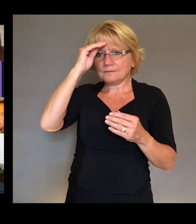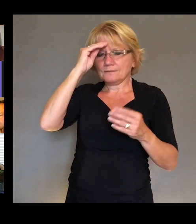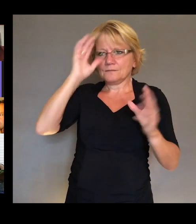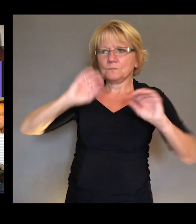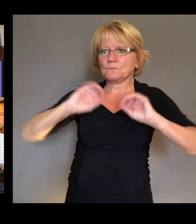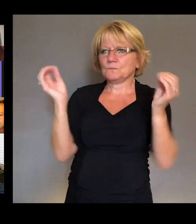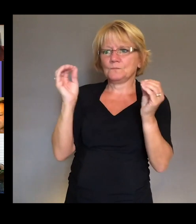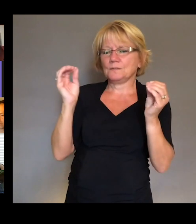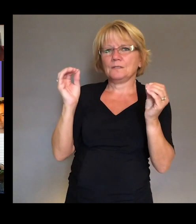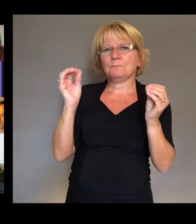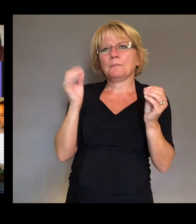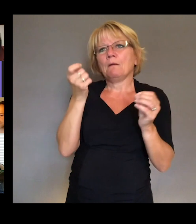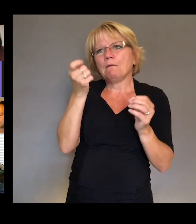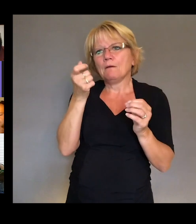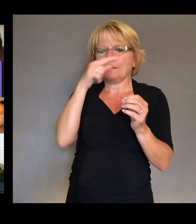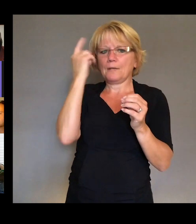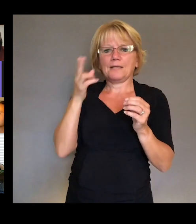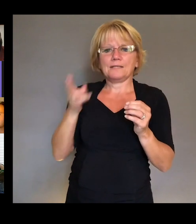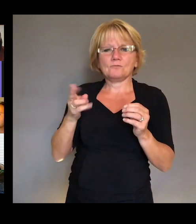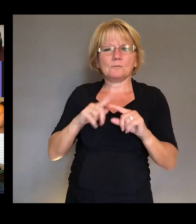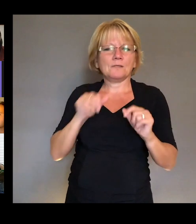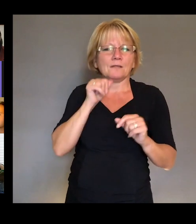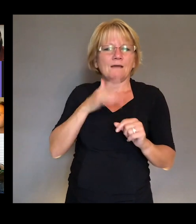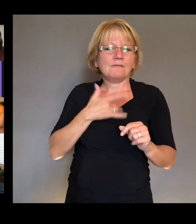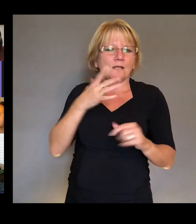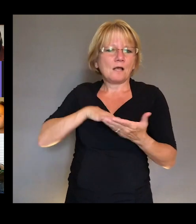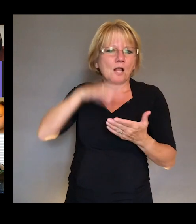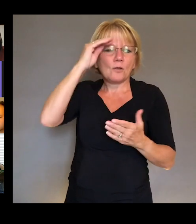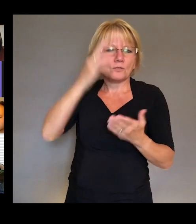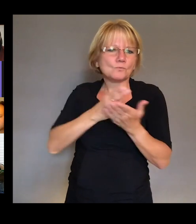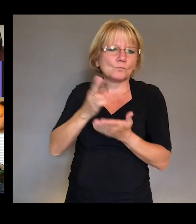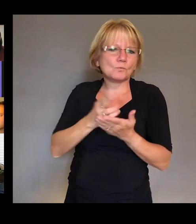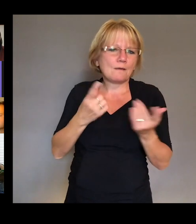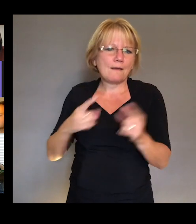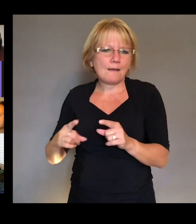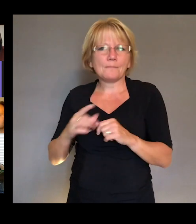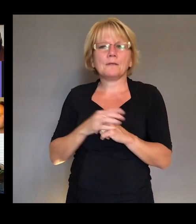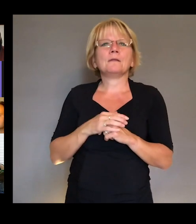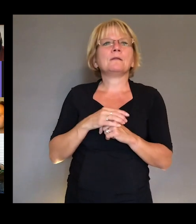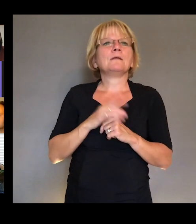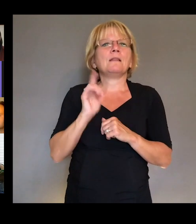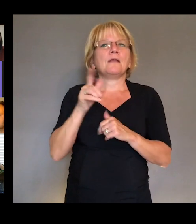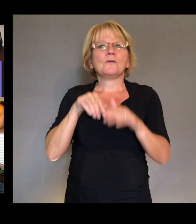I feel like I didn't learn any black history. Maybe I did a little bit, but I feel like I didn't learn the truth, like the horrible things that happened. I remember when I was in college